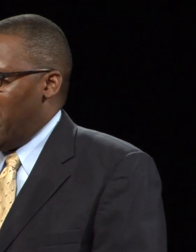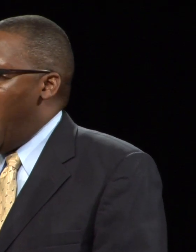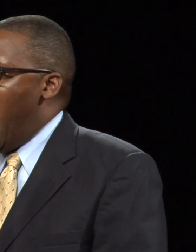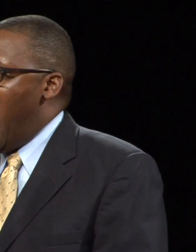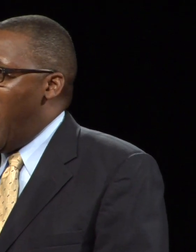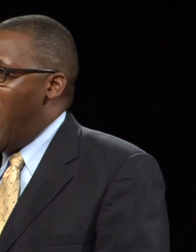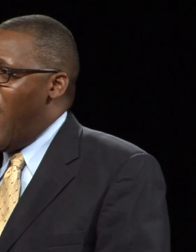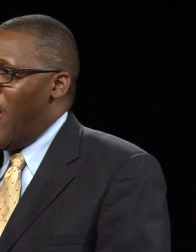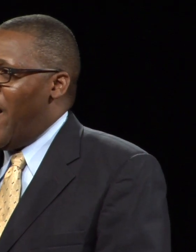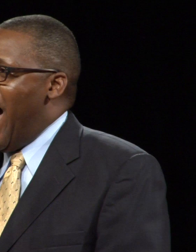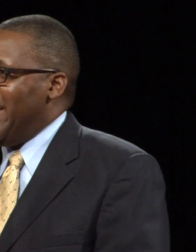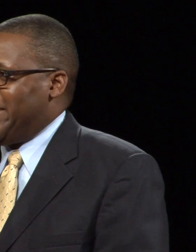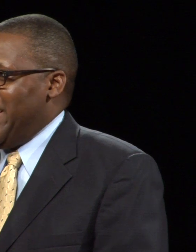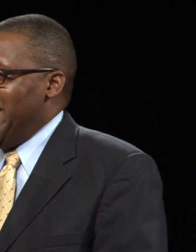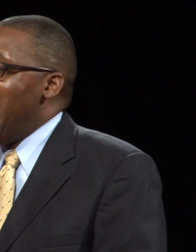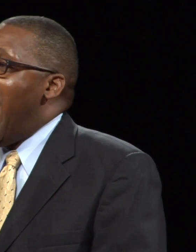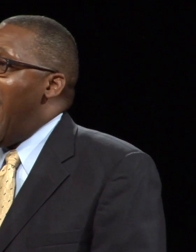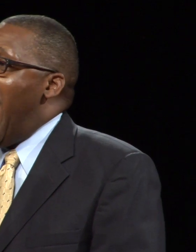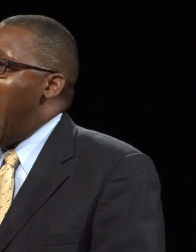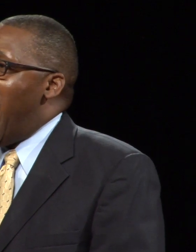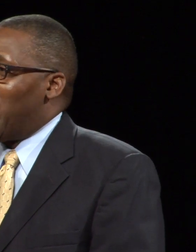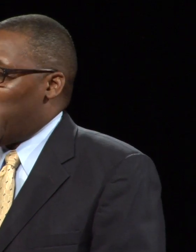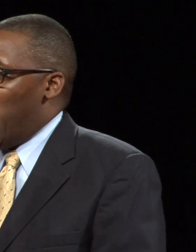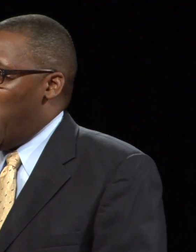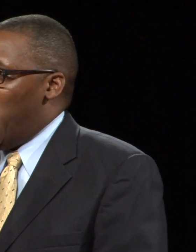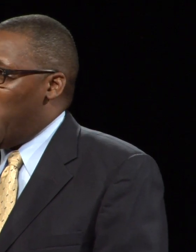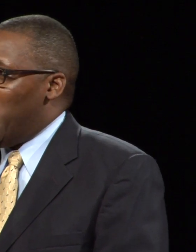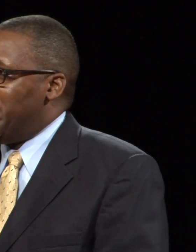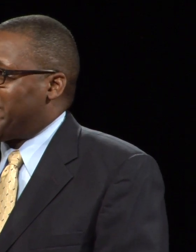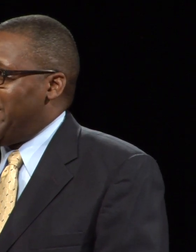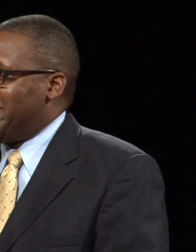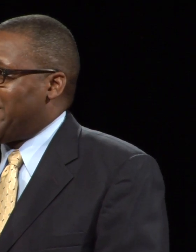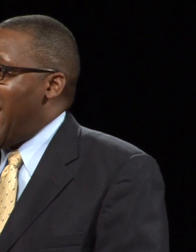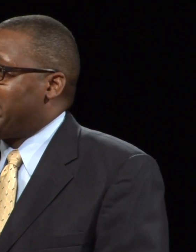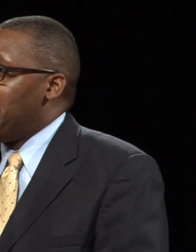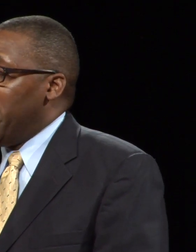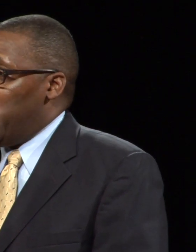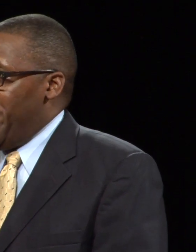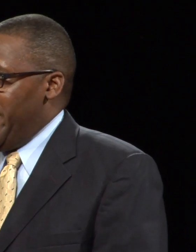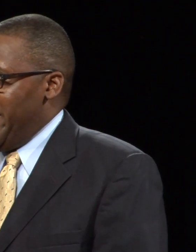FROM RIT, OUR COURSE IS SET;